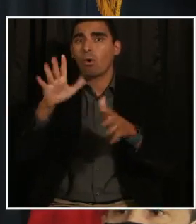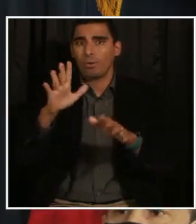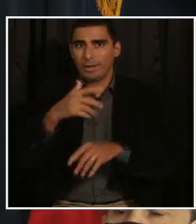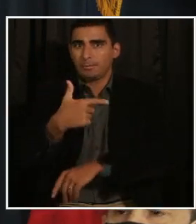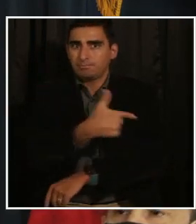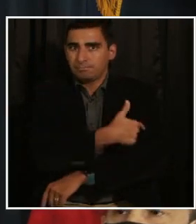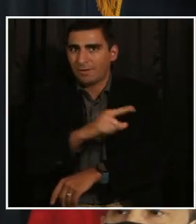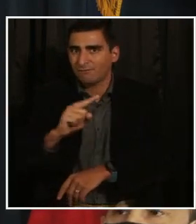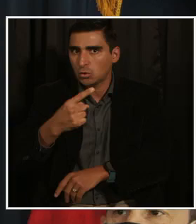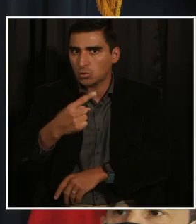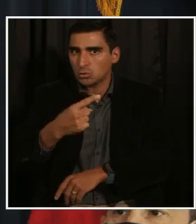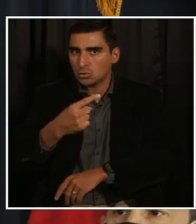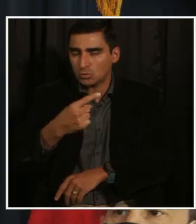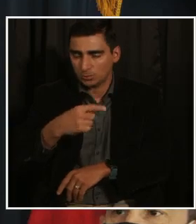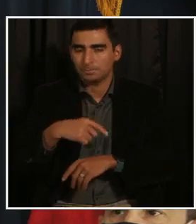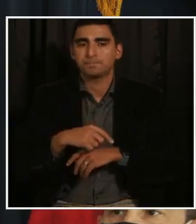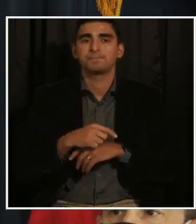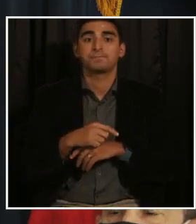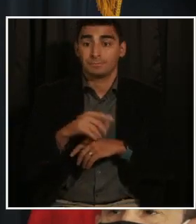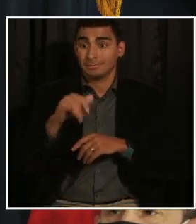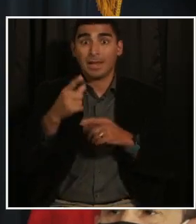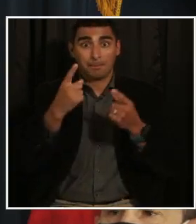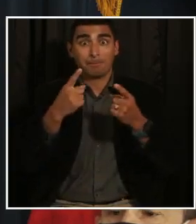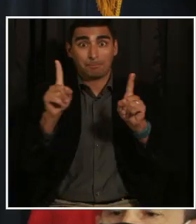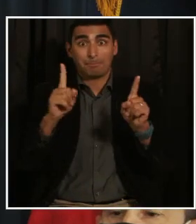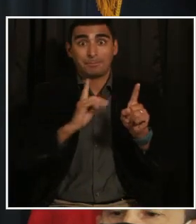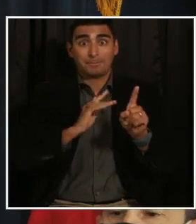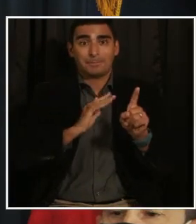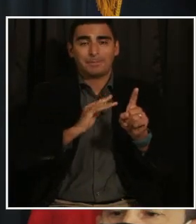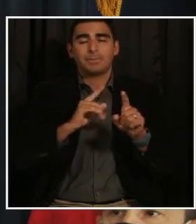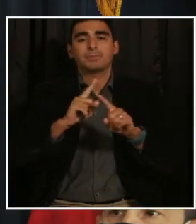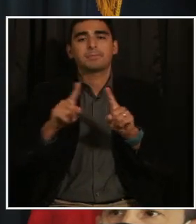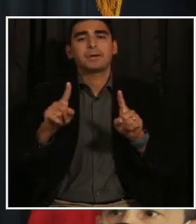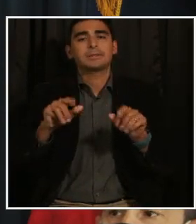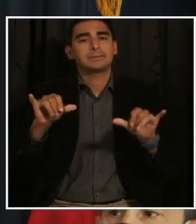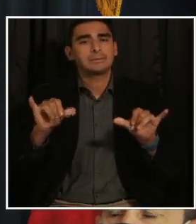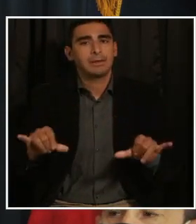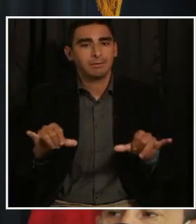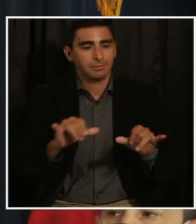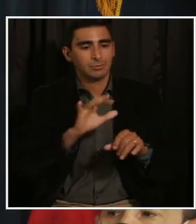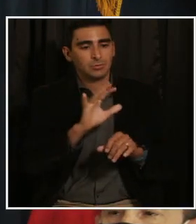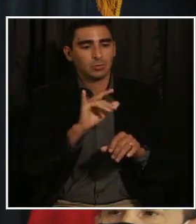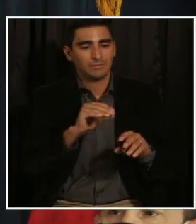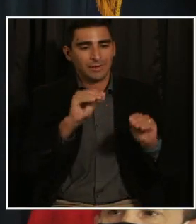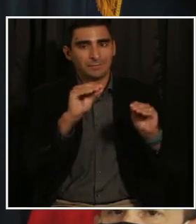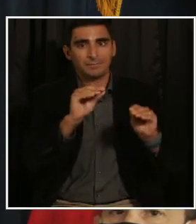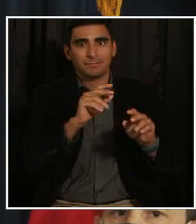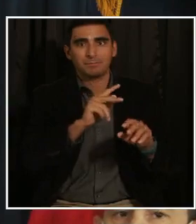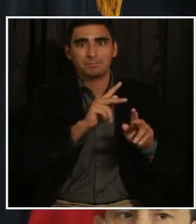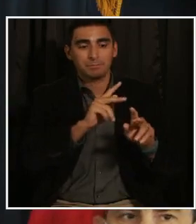it's an important accomplishment but it also means that there's 25 percent one in four coloradans who